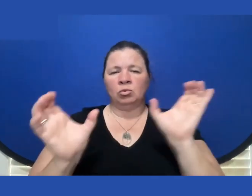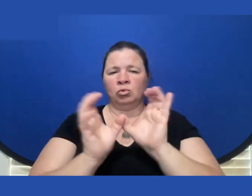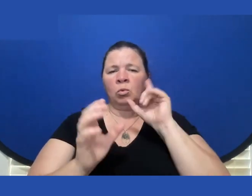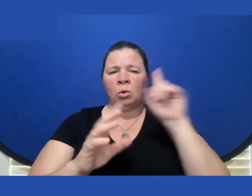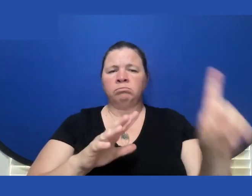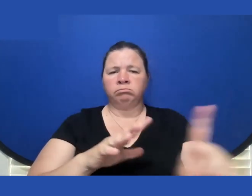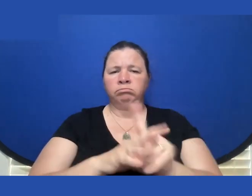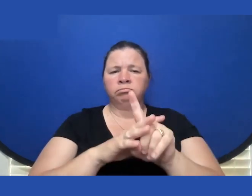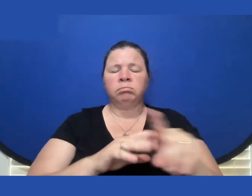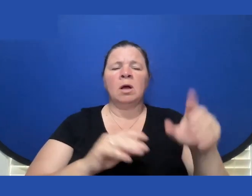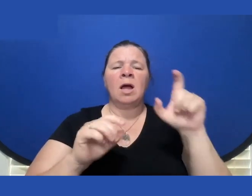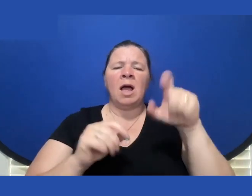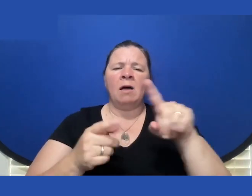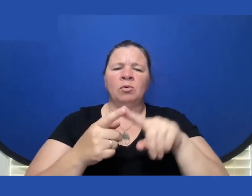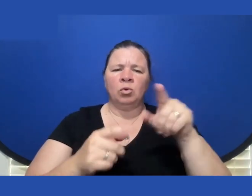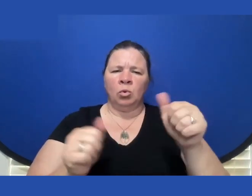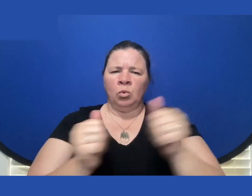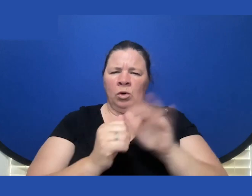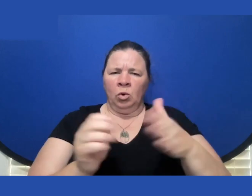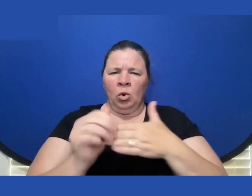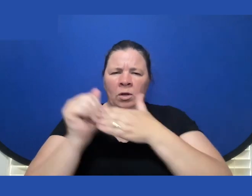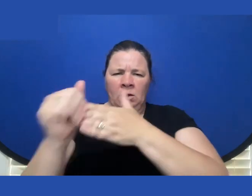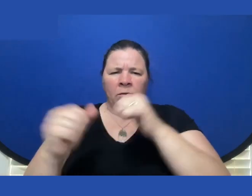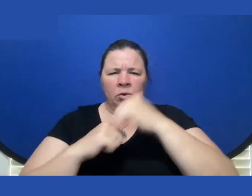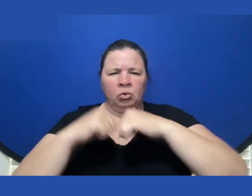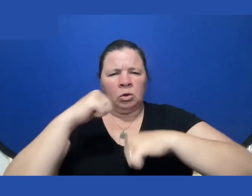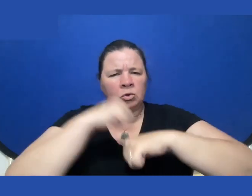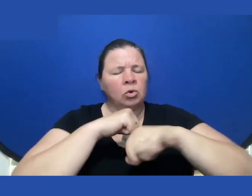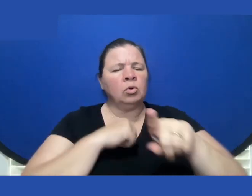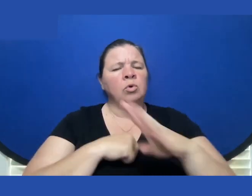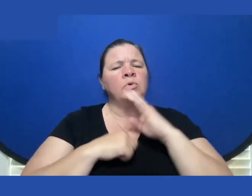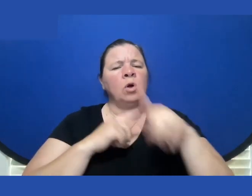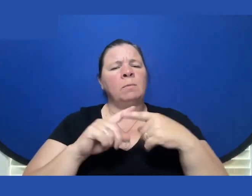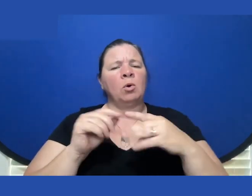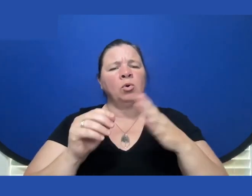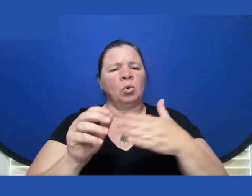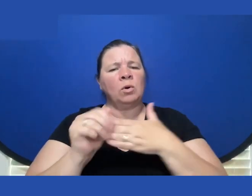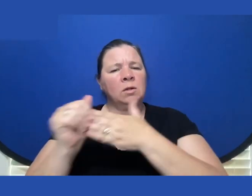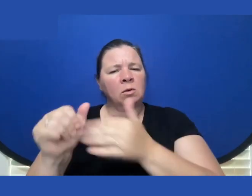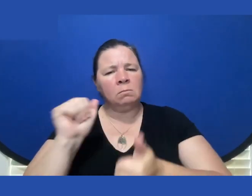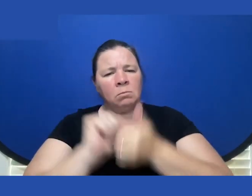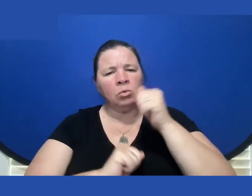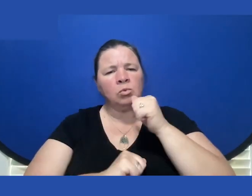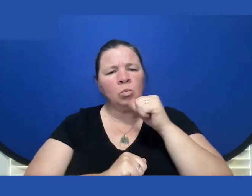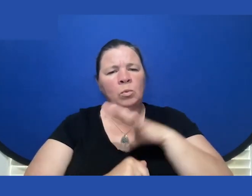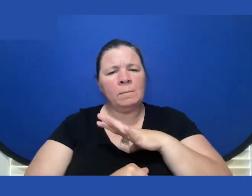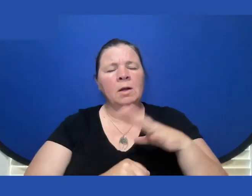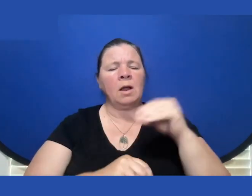And it has to do with your leadership structure, and you talked about so much of your leadership being women and so much diversity.